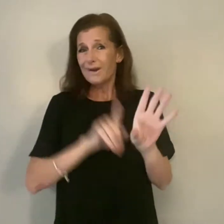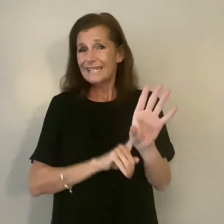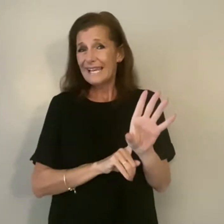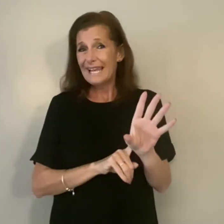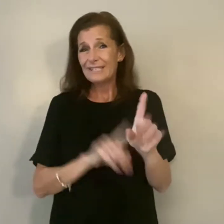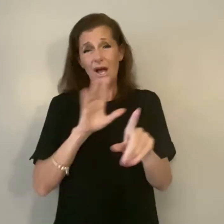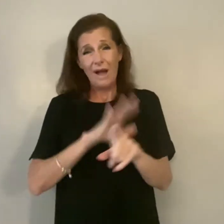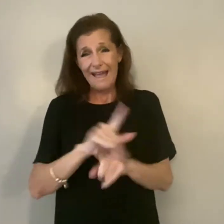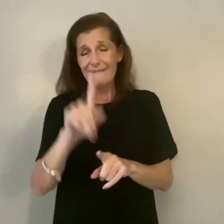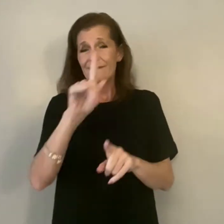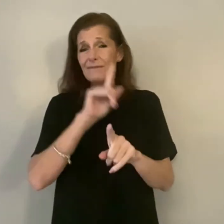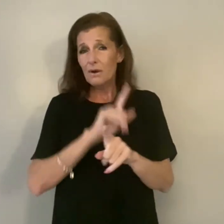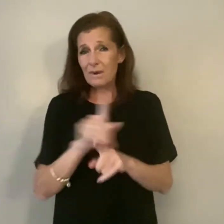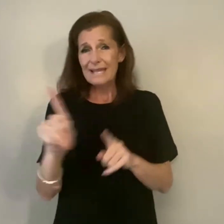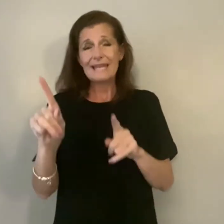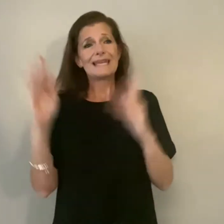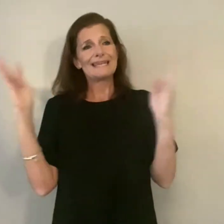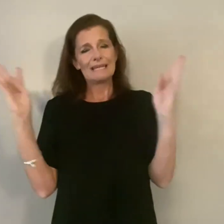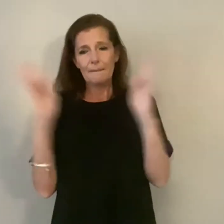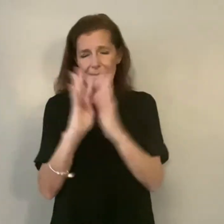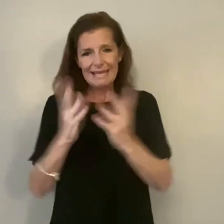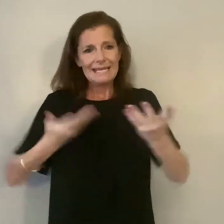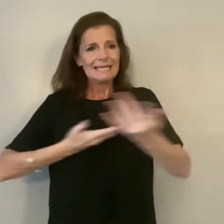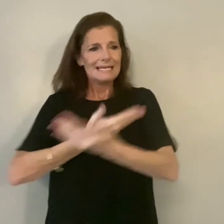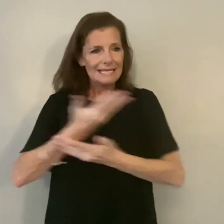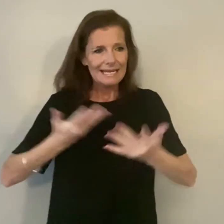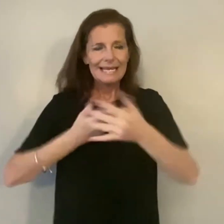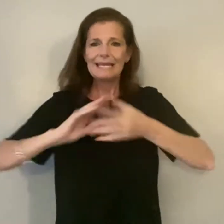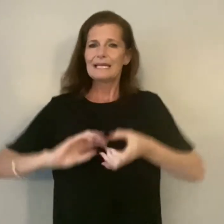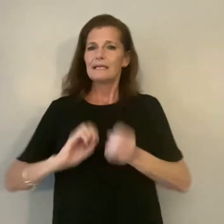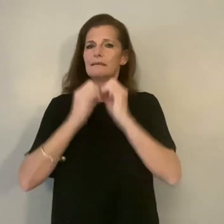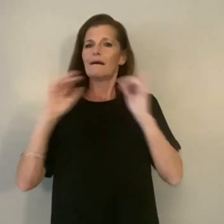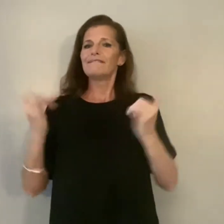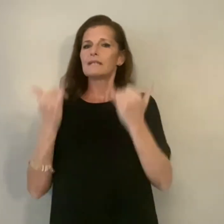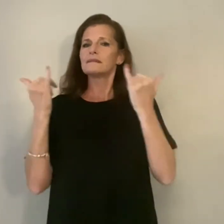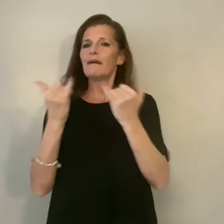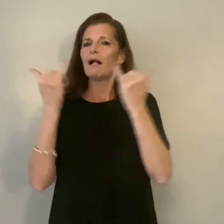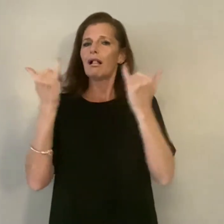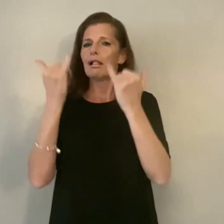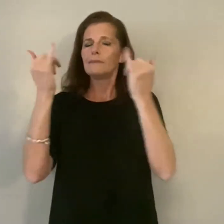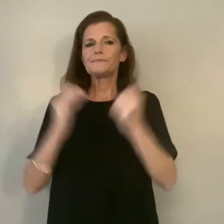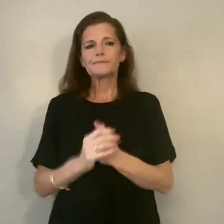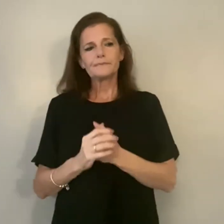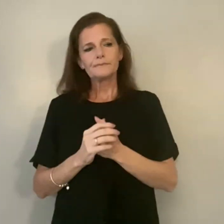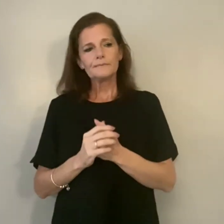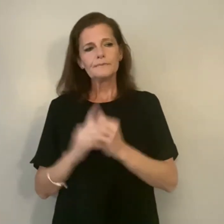So once a week for about a year getting together to collaborate and producing this festival.